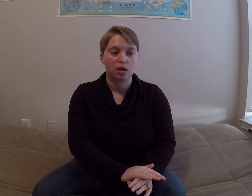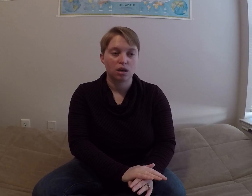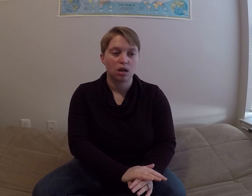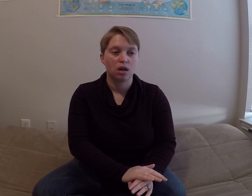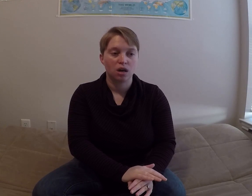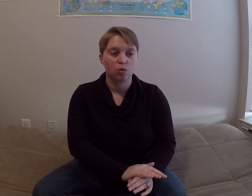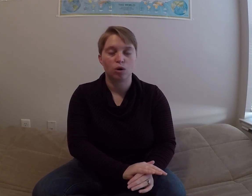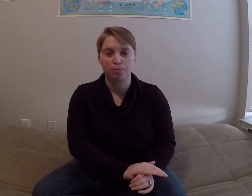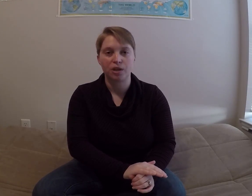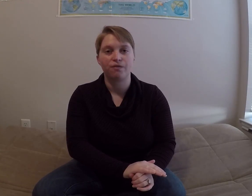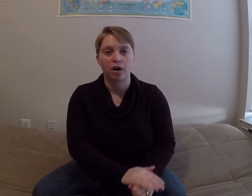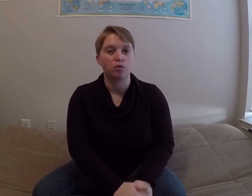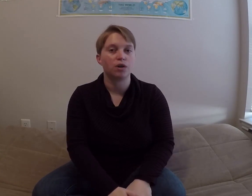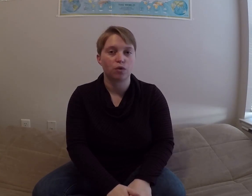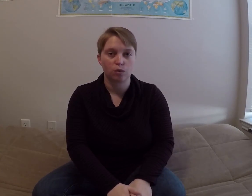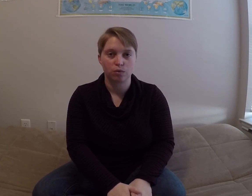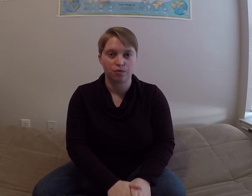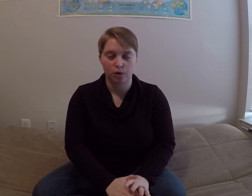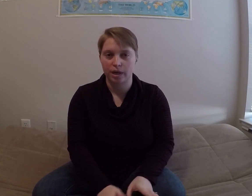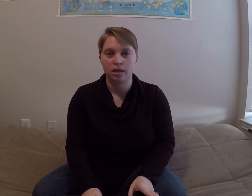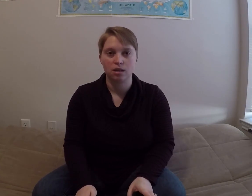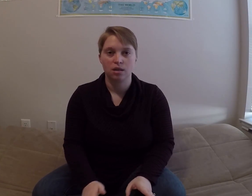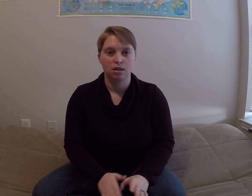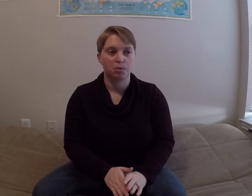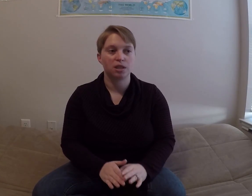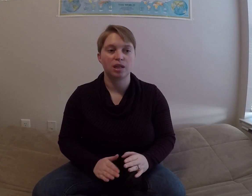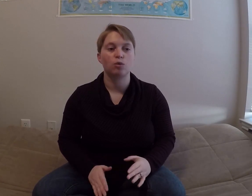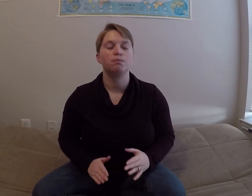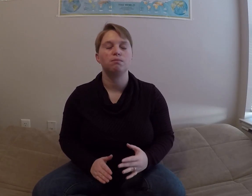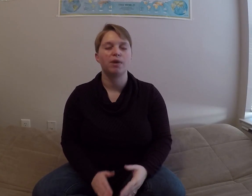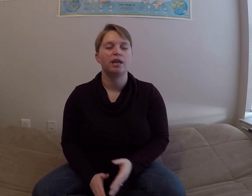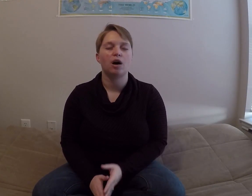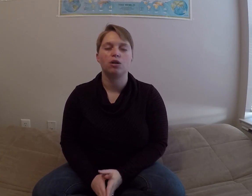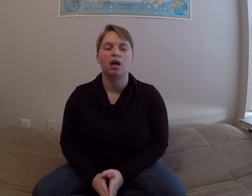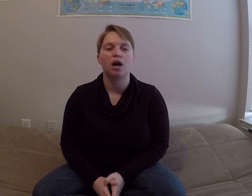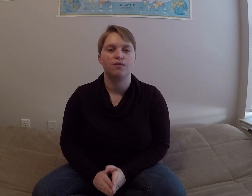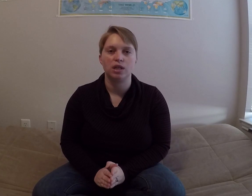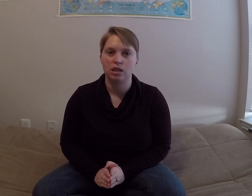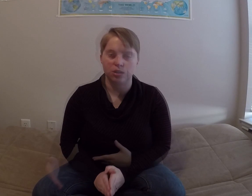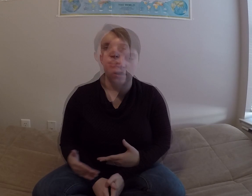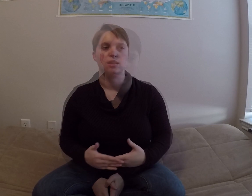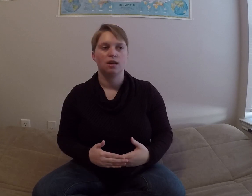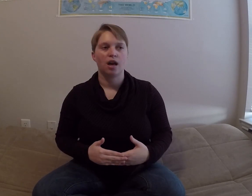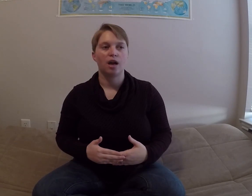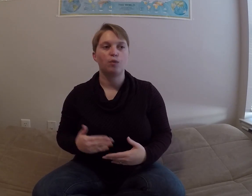We will be very grateful for it because it will make our life easier and